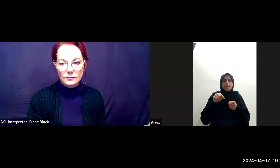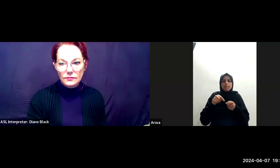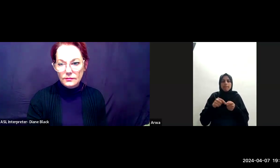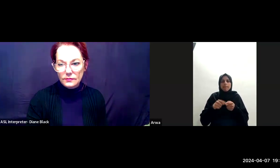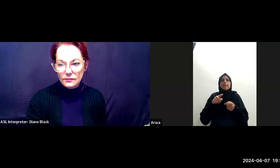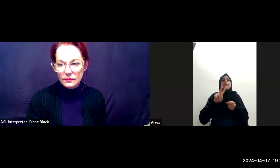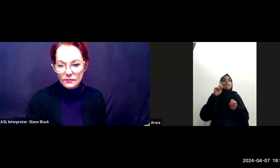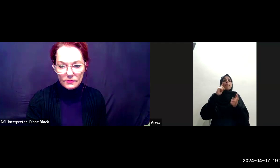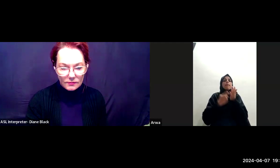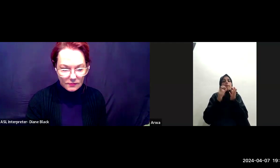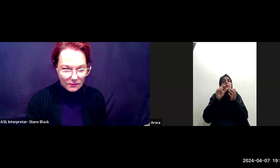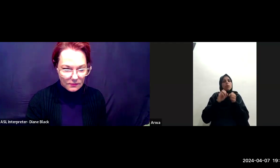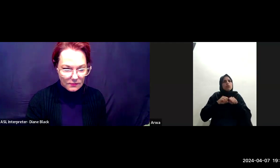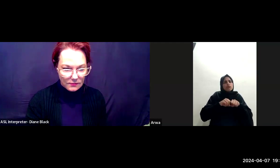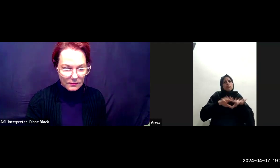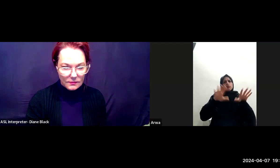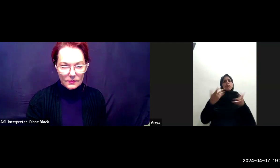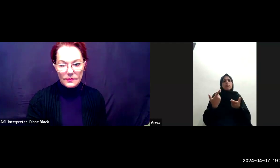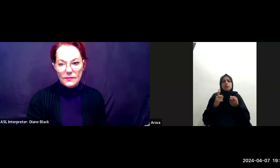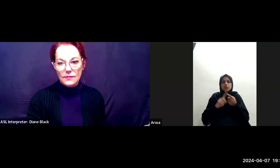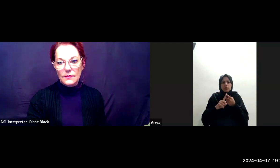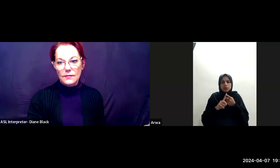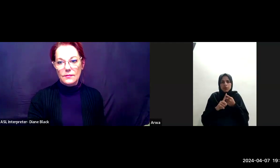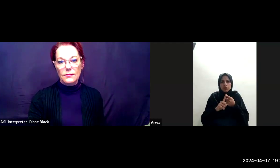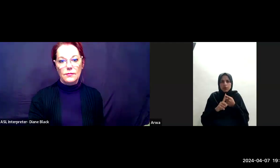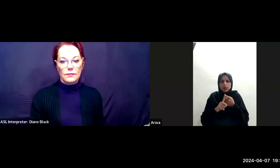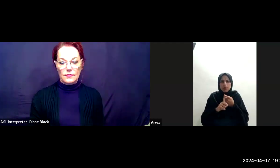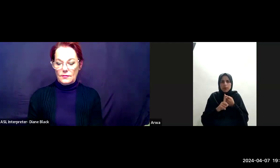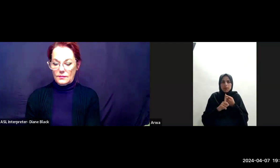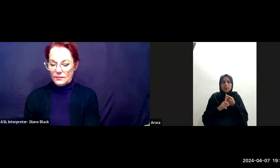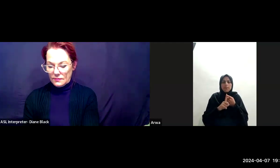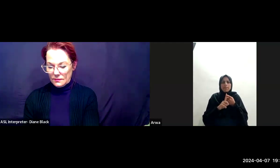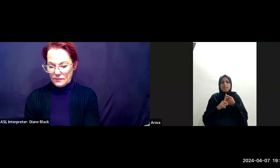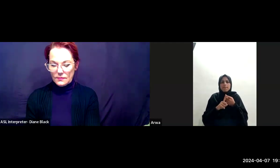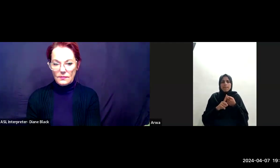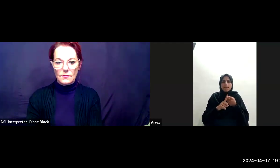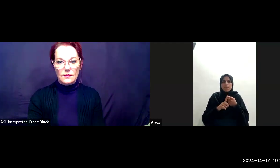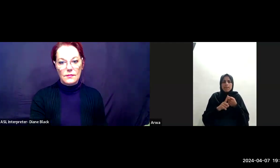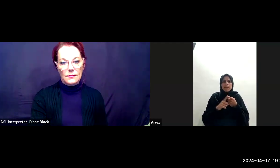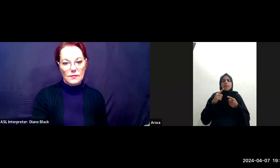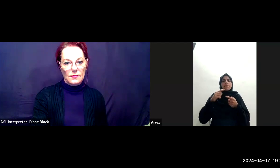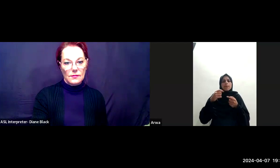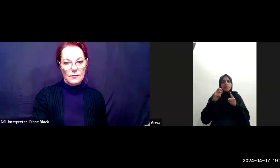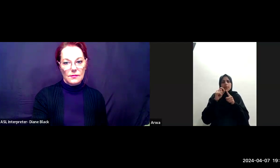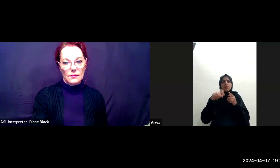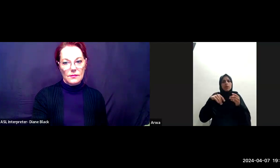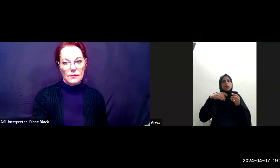So it can get into our system, multiply into in our system, reproduce, and then they can get out and